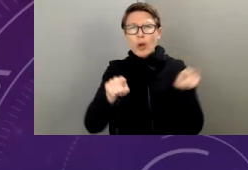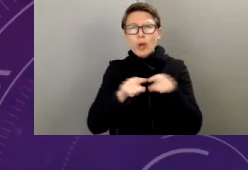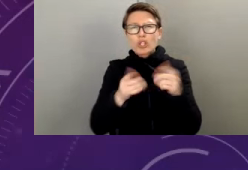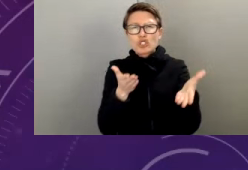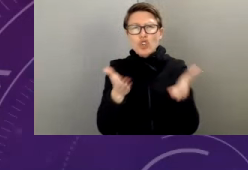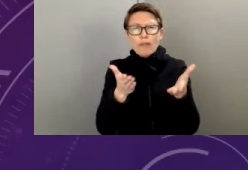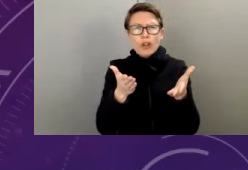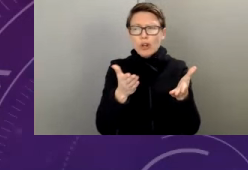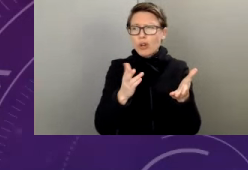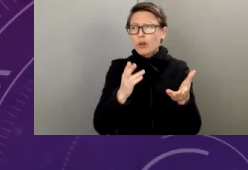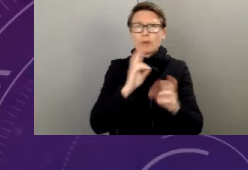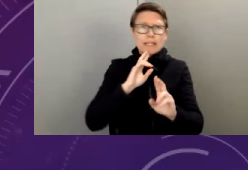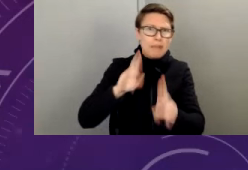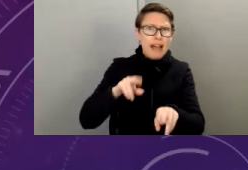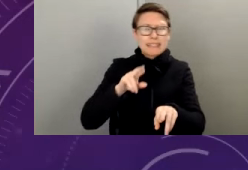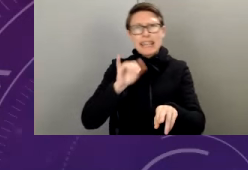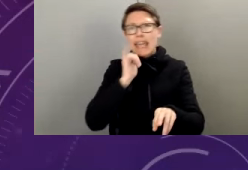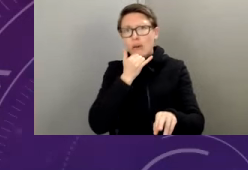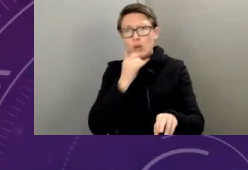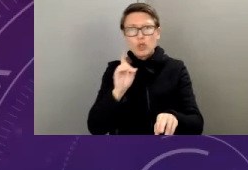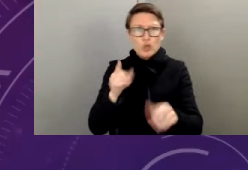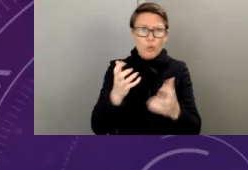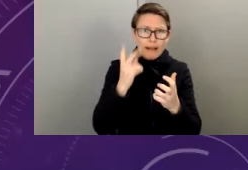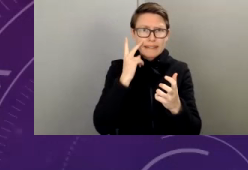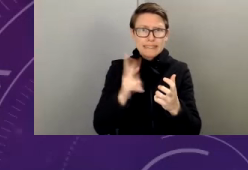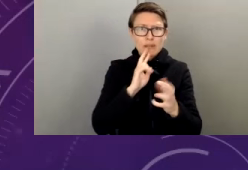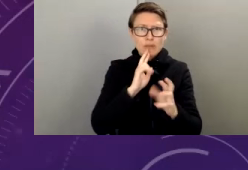Do you want to see the response page? Don't ignore the message.